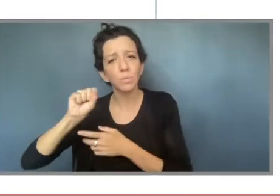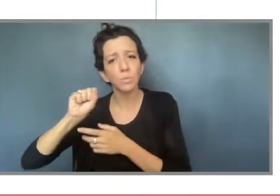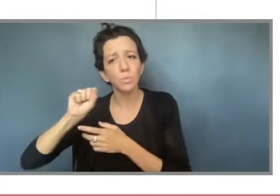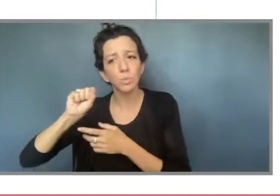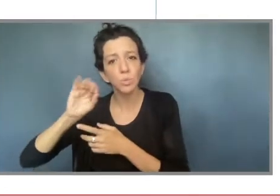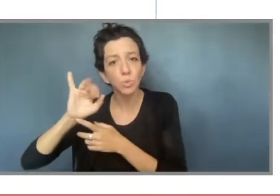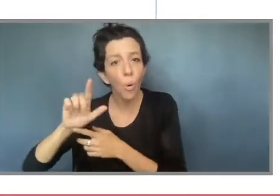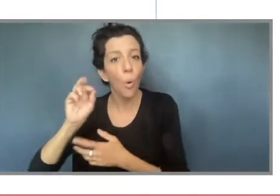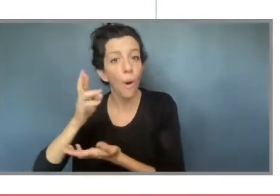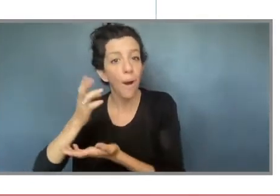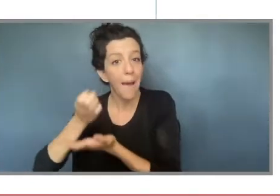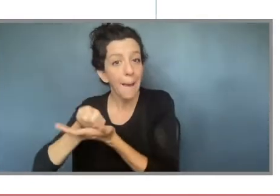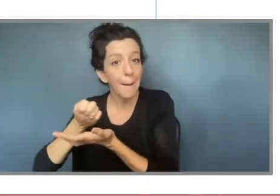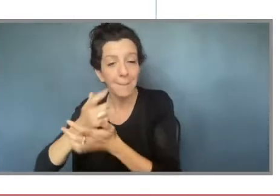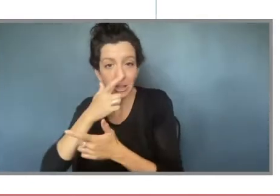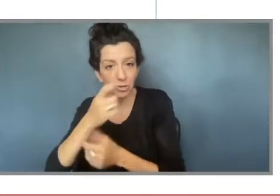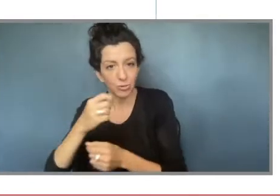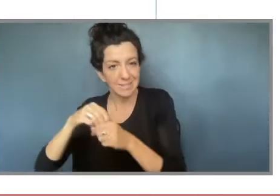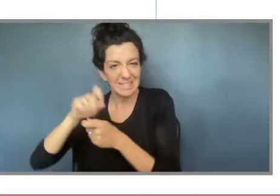Studio: interest in a geographic area and an interest in keeping that.